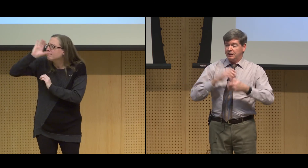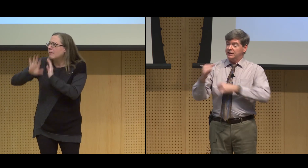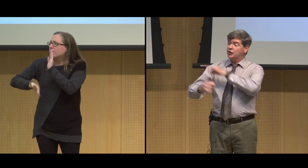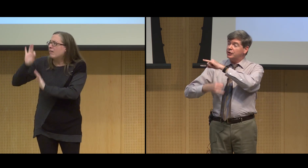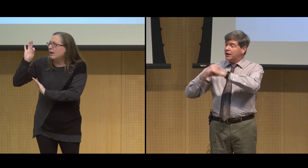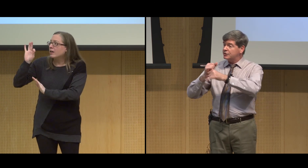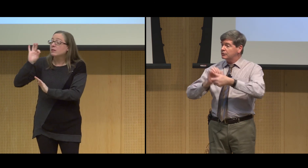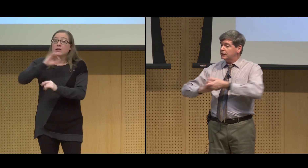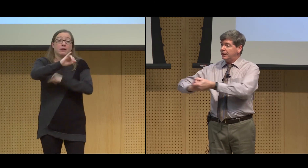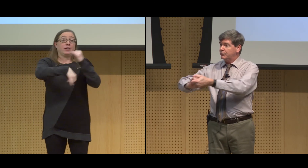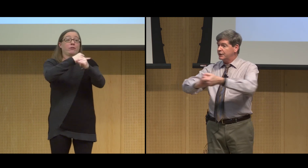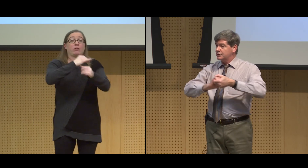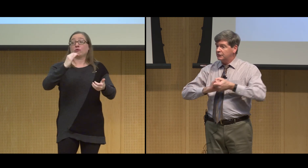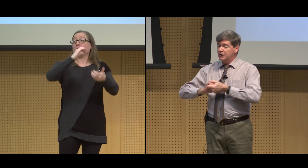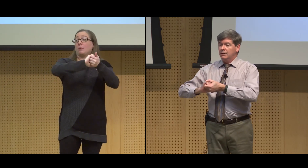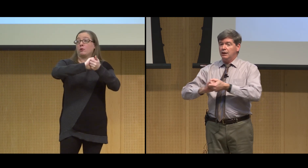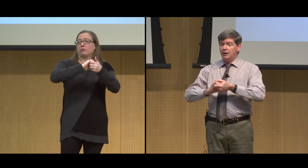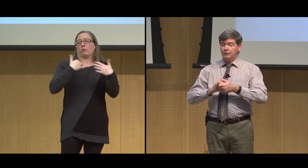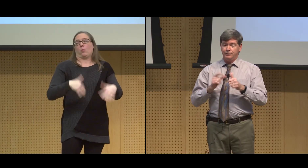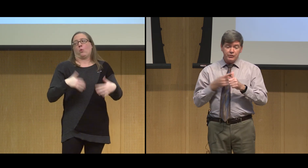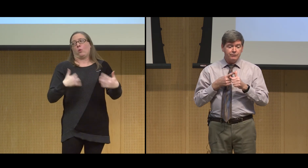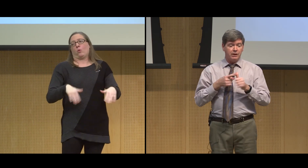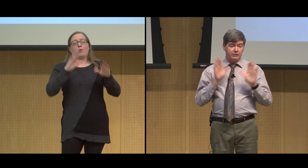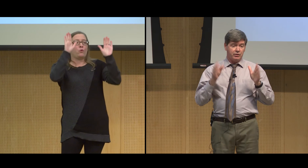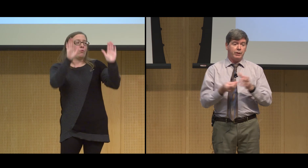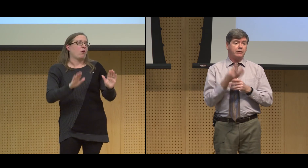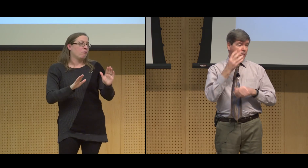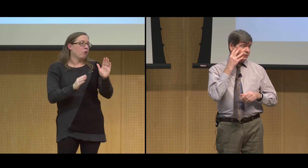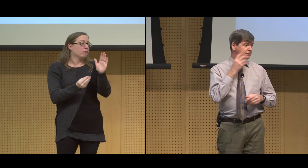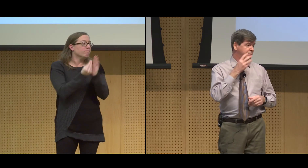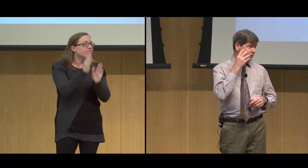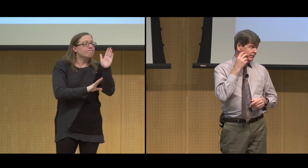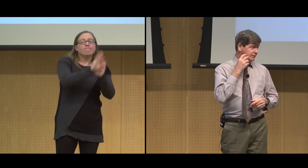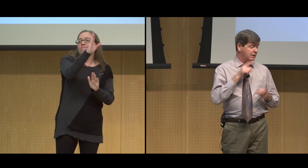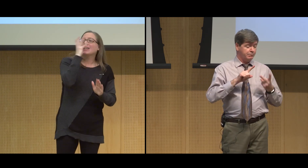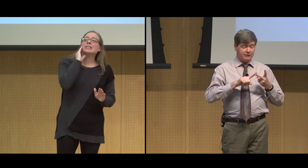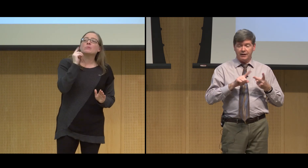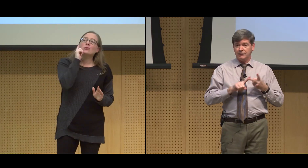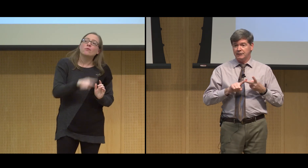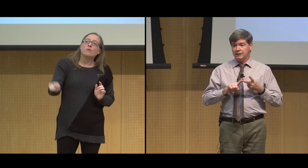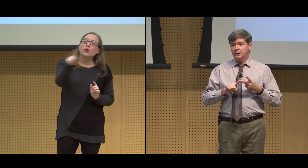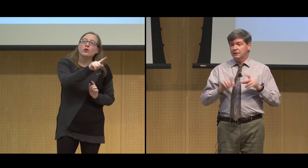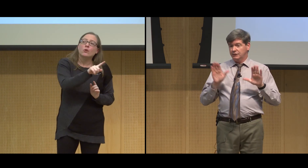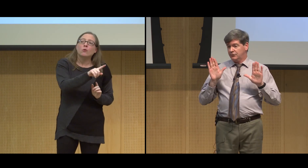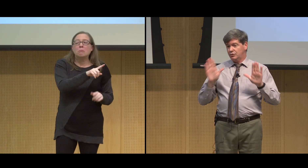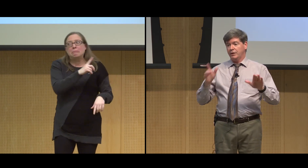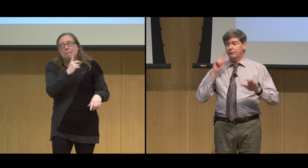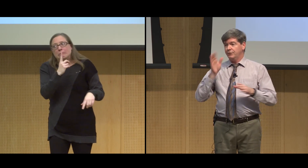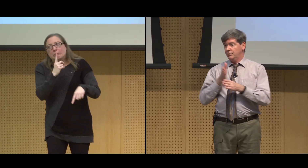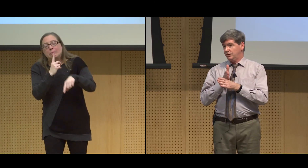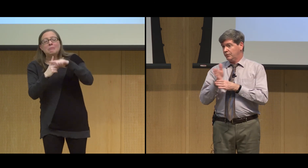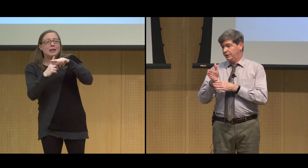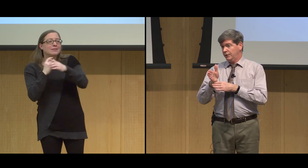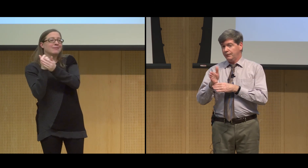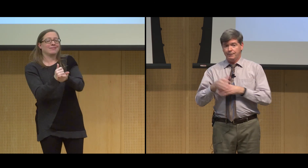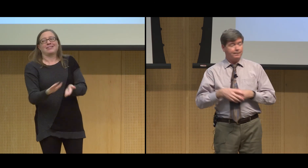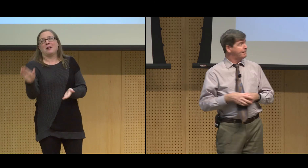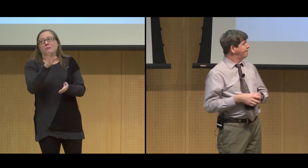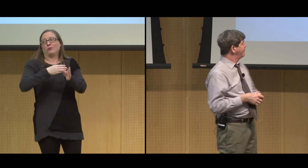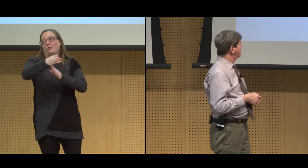and international collaboration, first of all, is a great growth experience but secondly is great for your career.